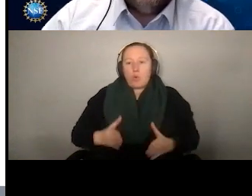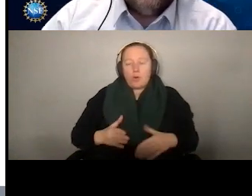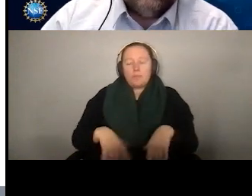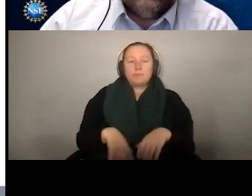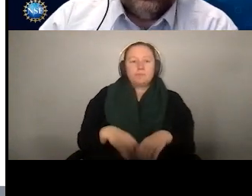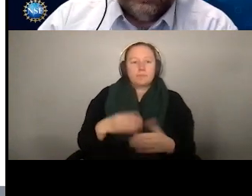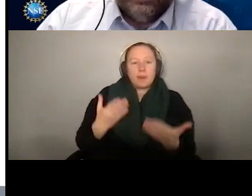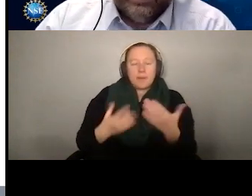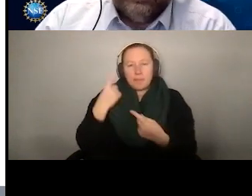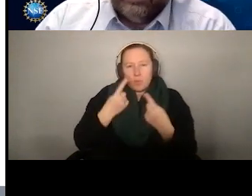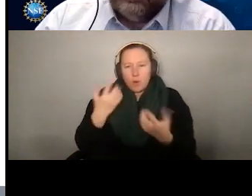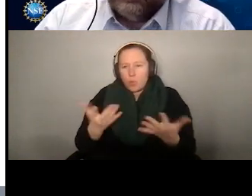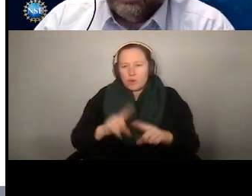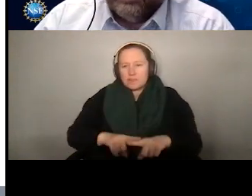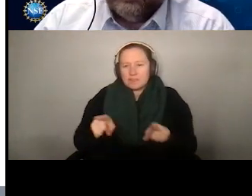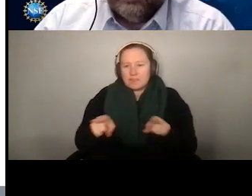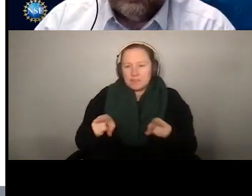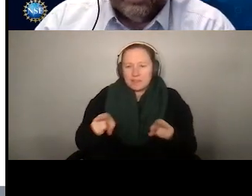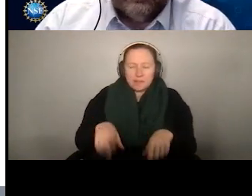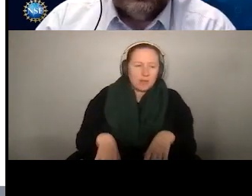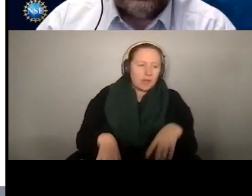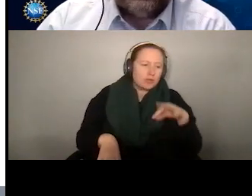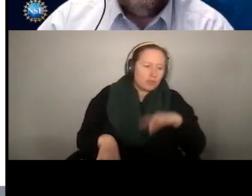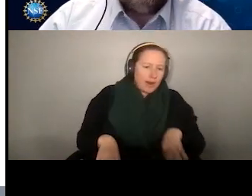what is the difference between ACH debit and ACH credit?